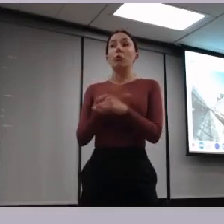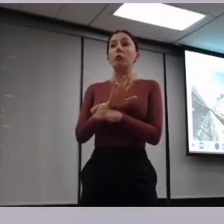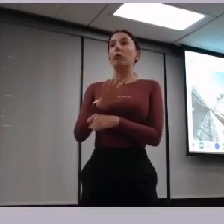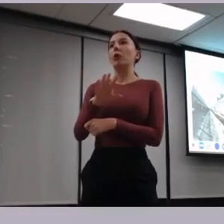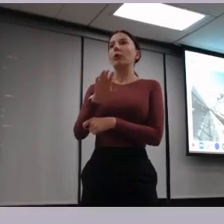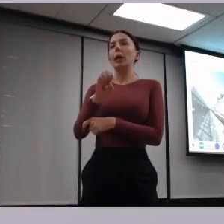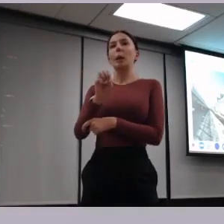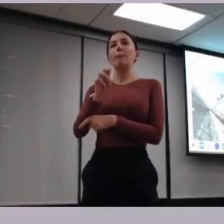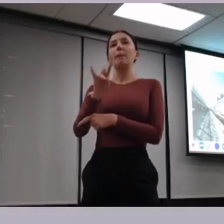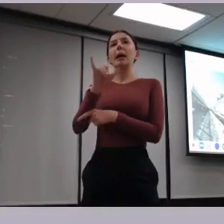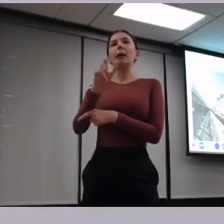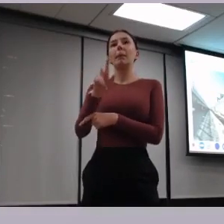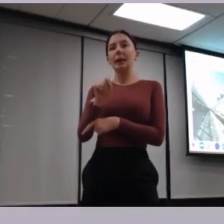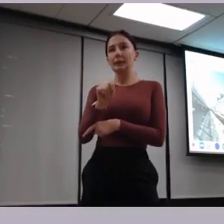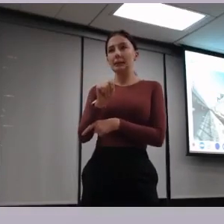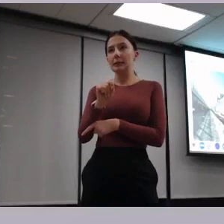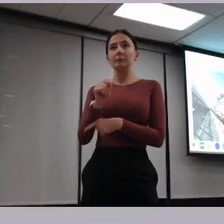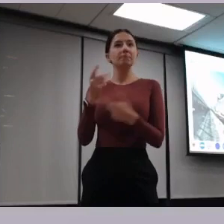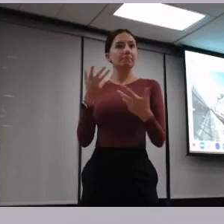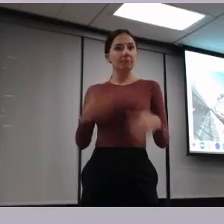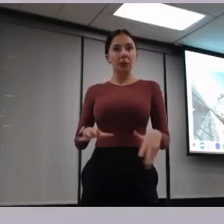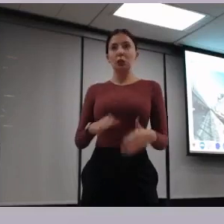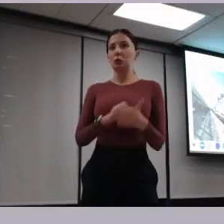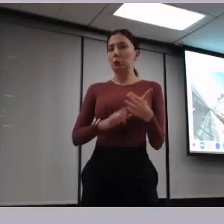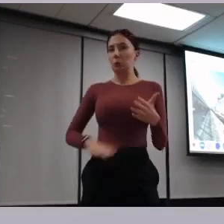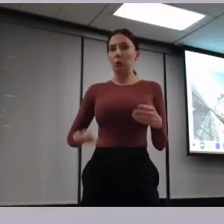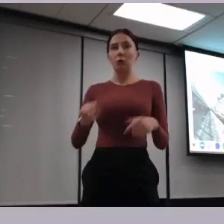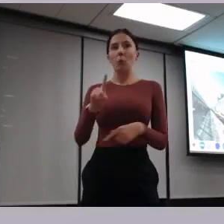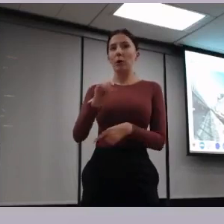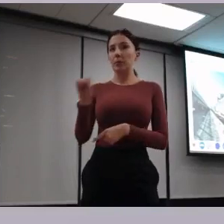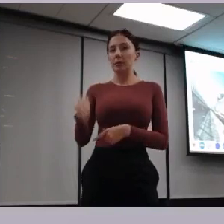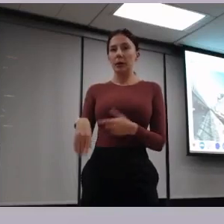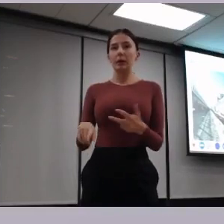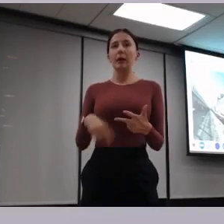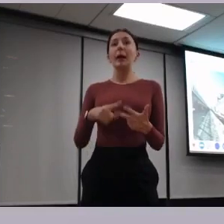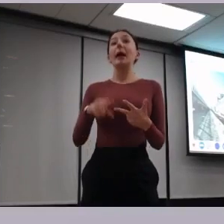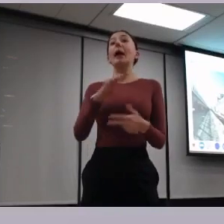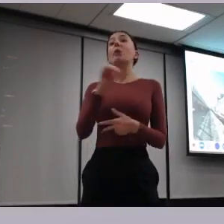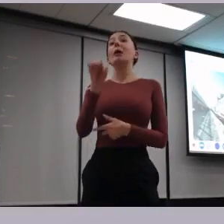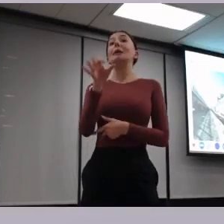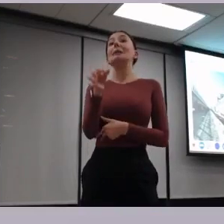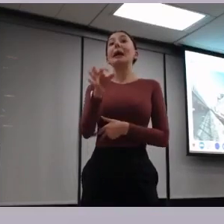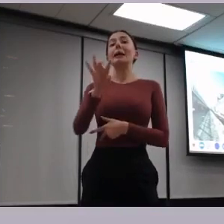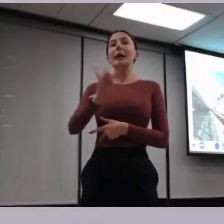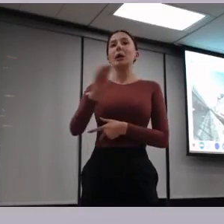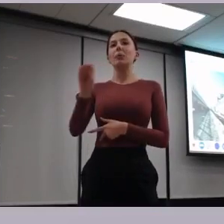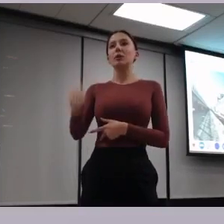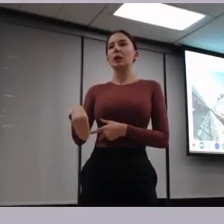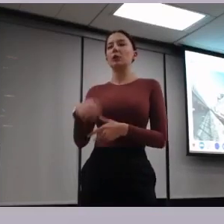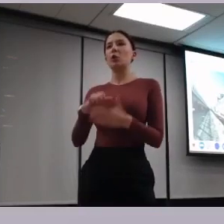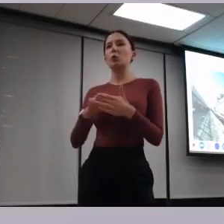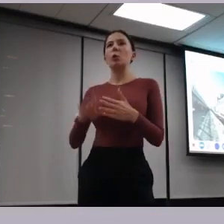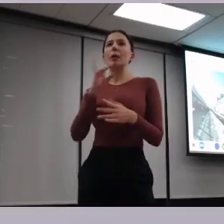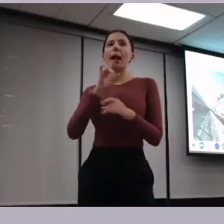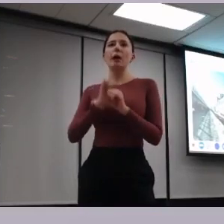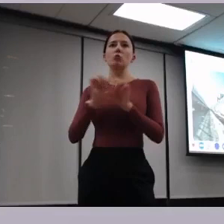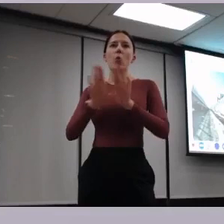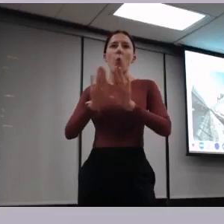100% of the excavation of that and we are 98% complete. On removing the actual wall, there is a small portion remaining